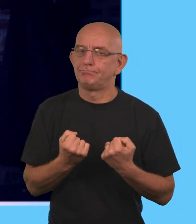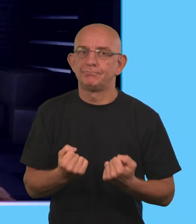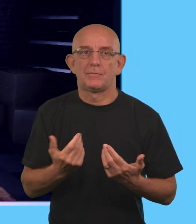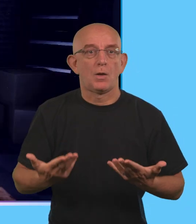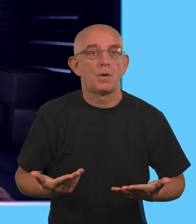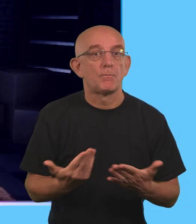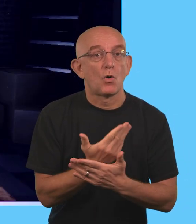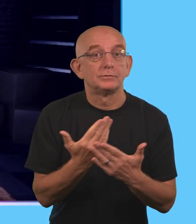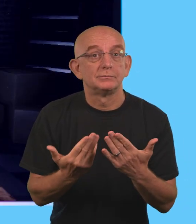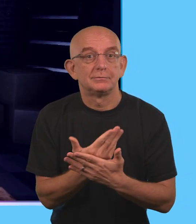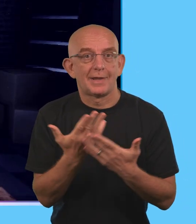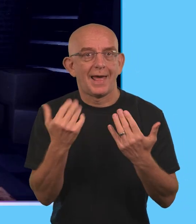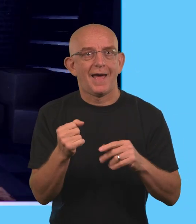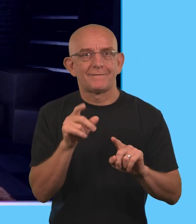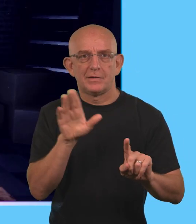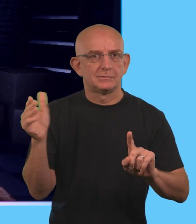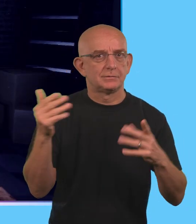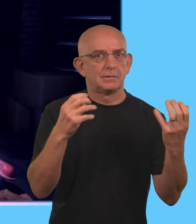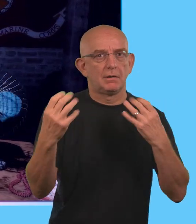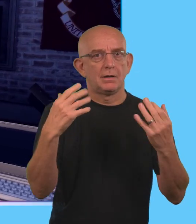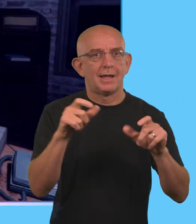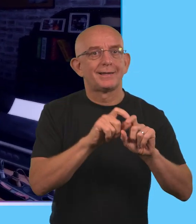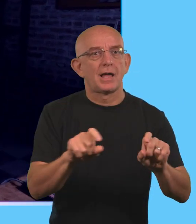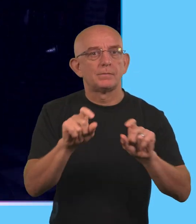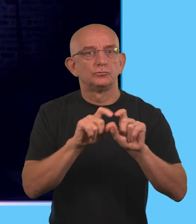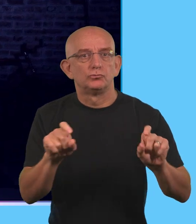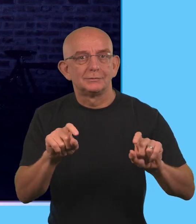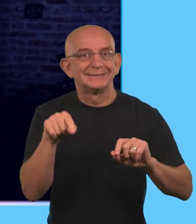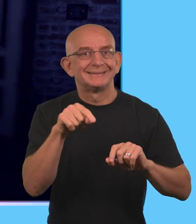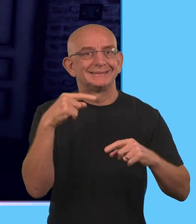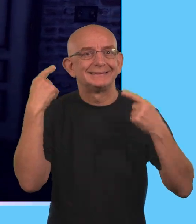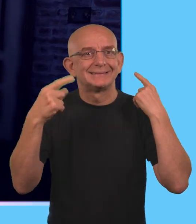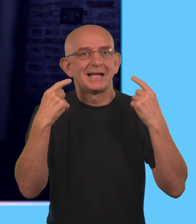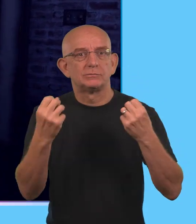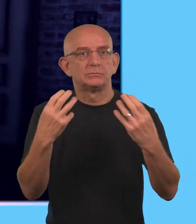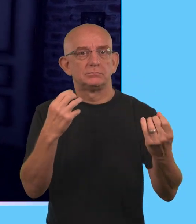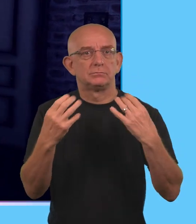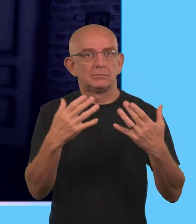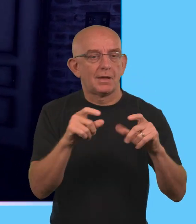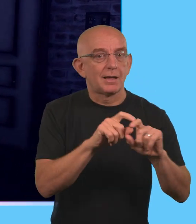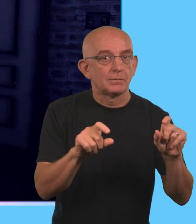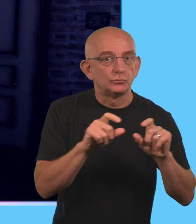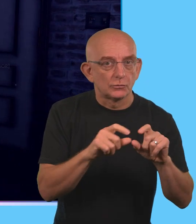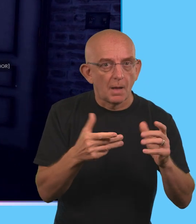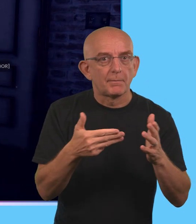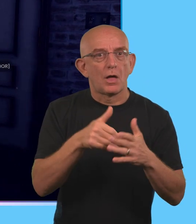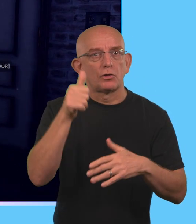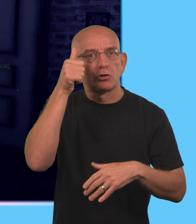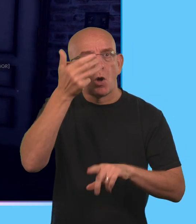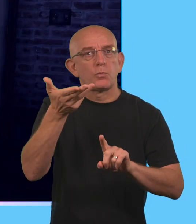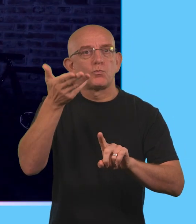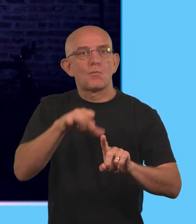The game supports directional closed captions. Not only are all sound effects accompanied by closed captioning,